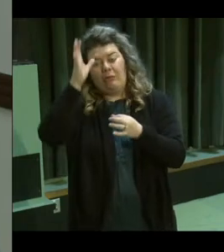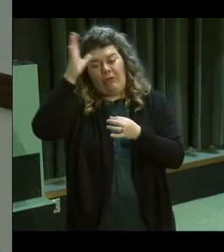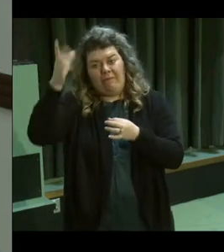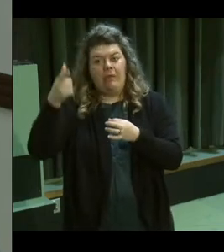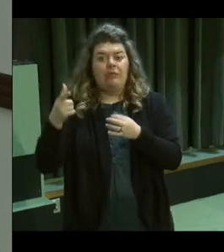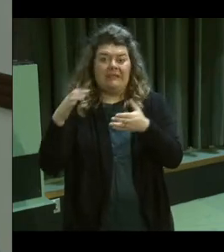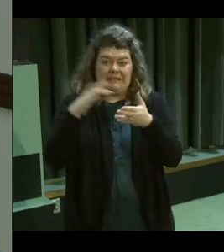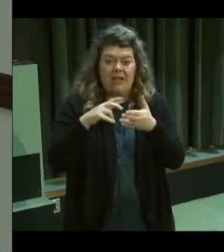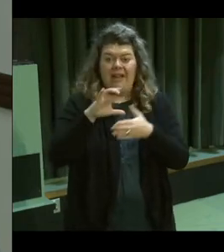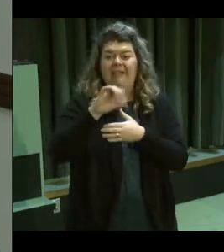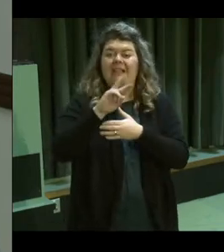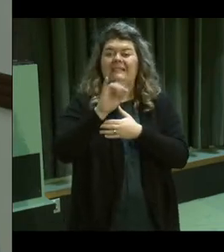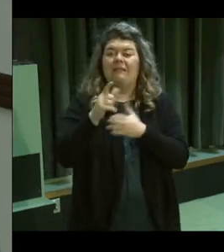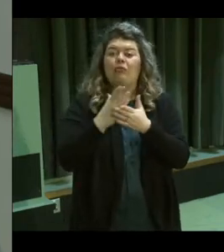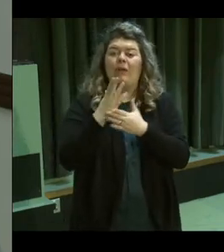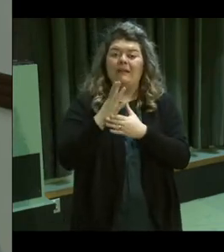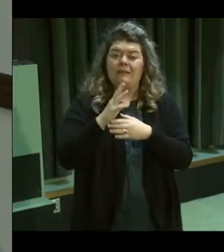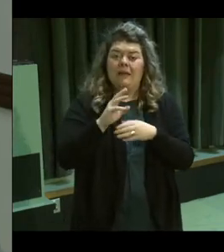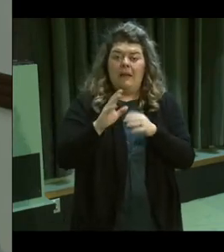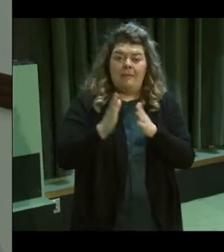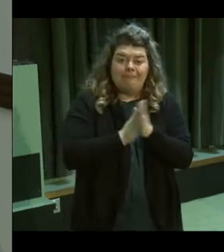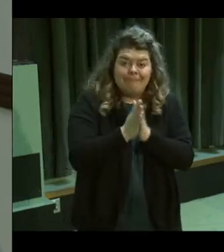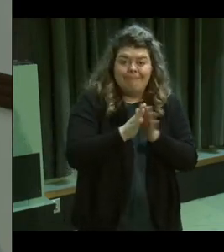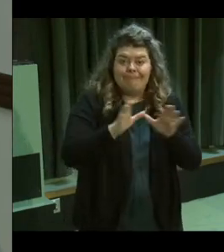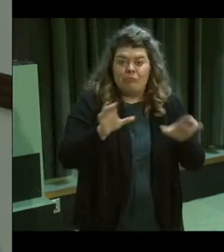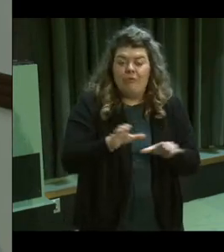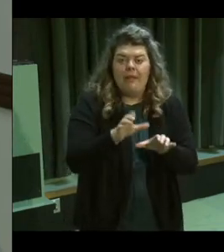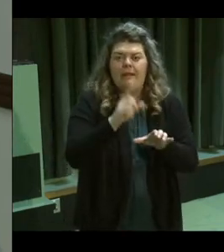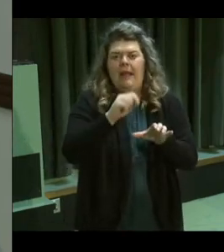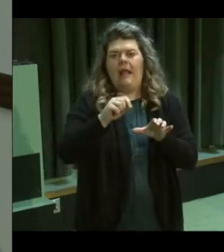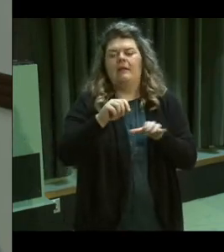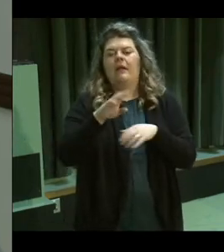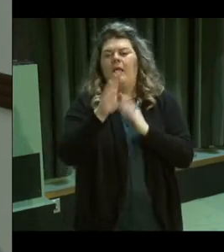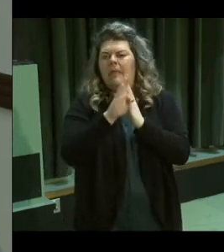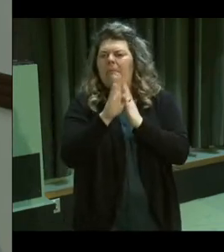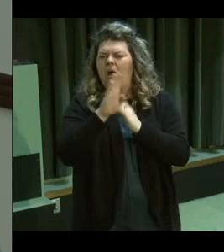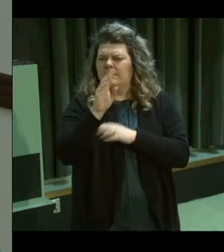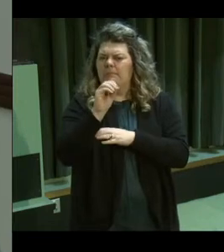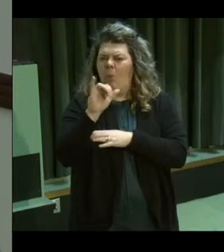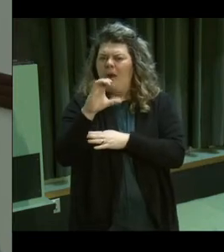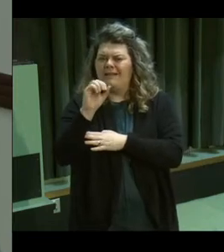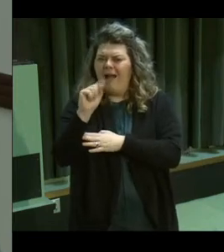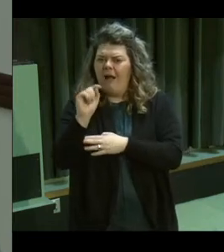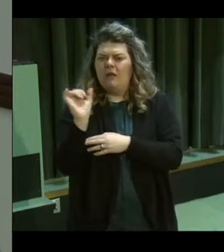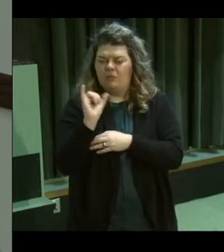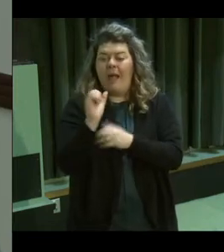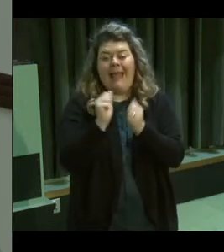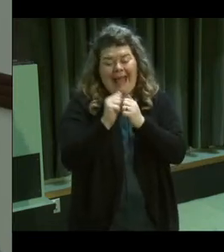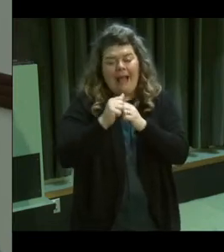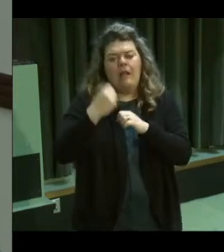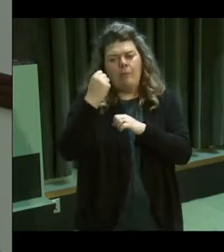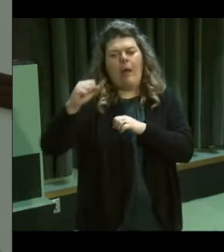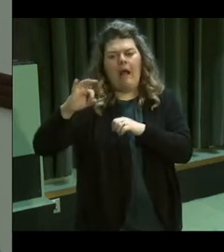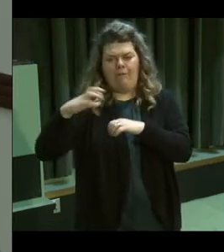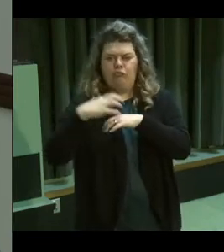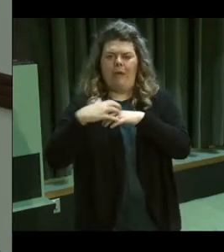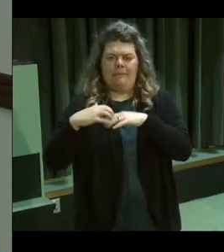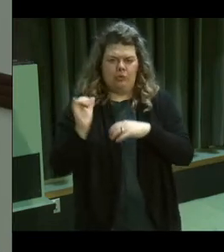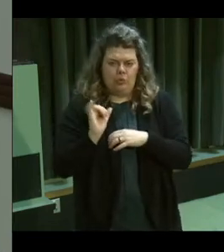grandfather studied the civil rights movement, in particular, the bus boycott implied the same